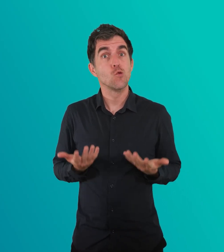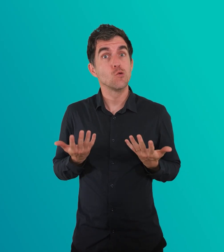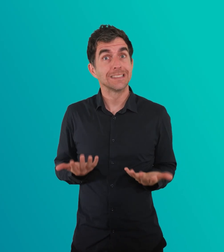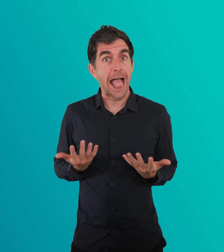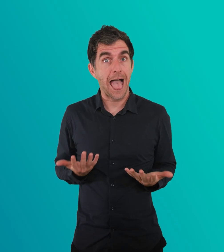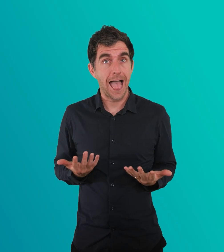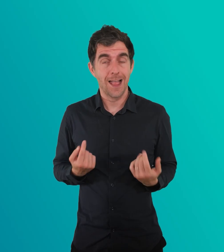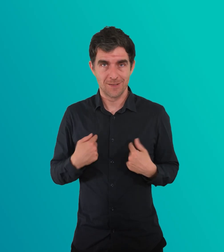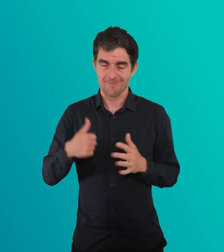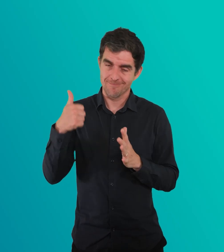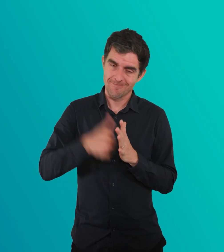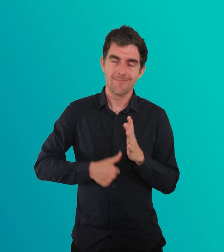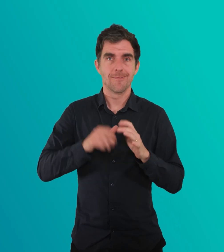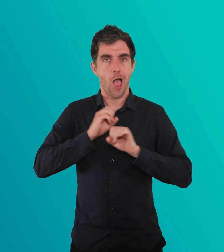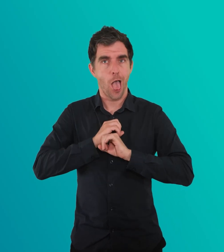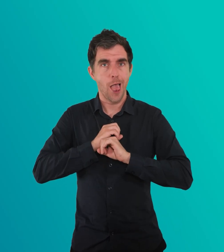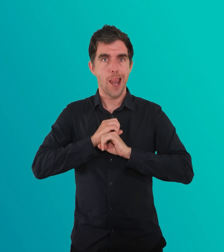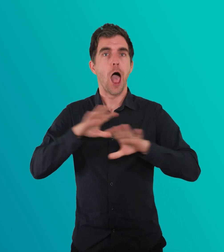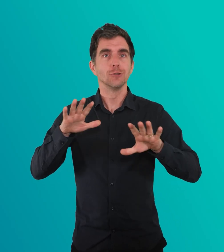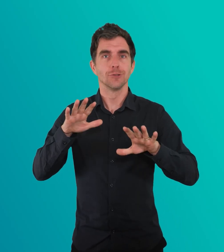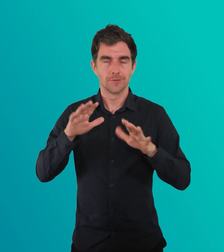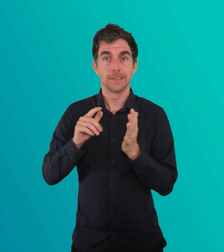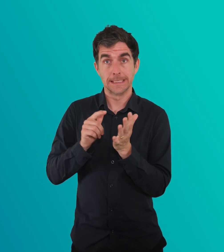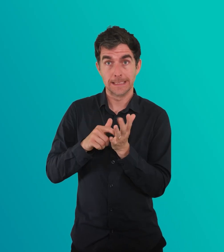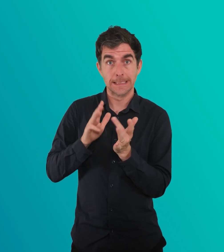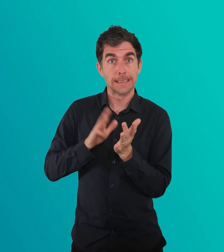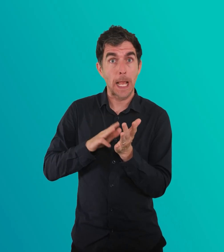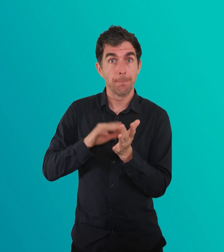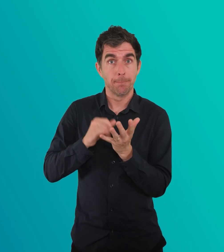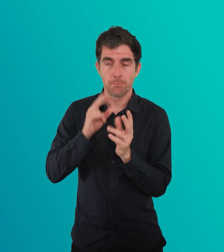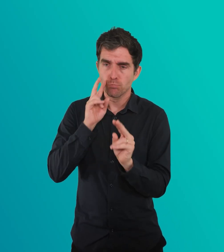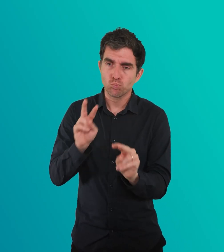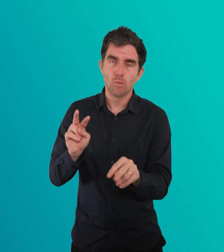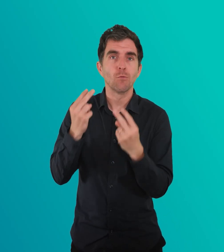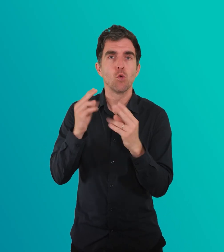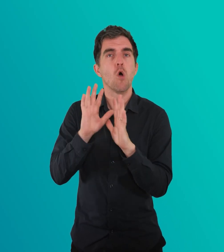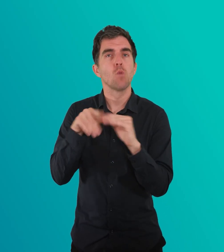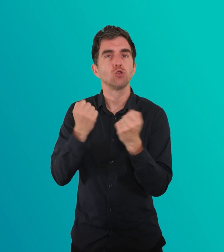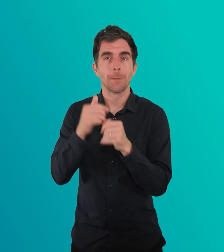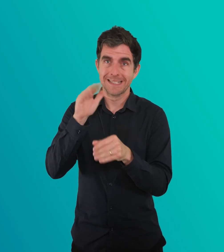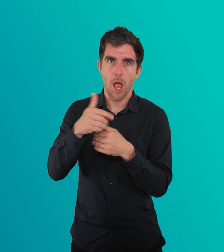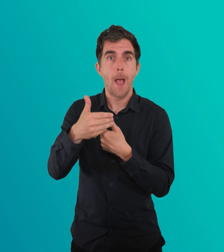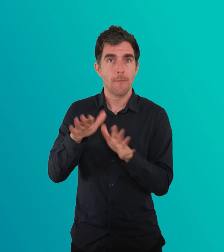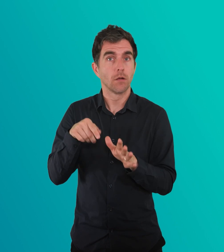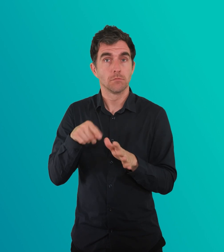Today, we are launching the Timms Review’s Workshop in a Box,